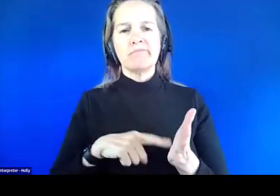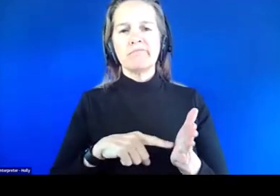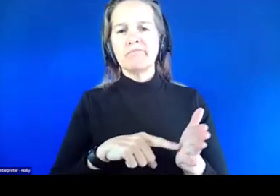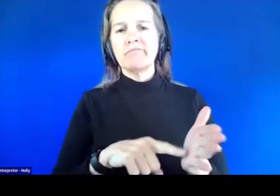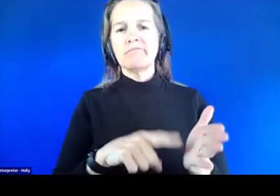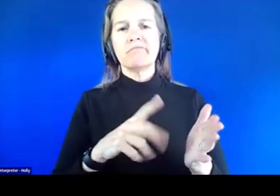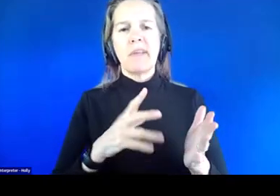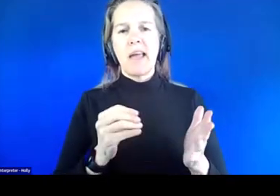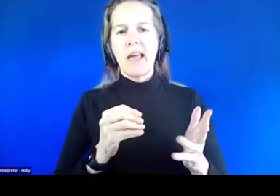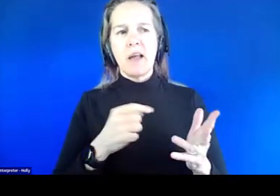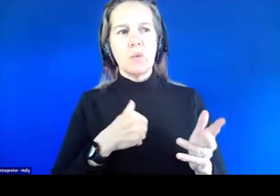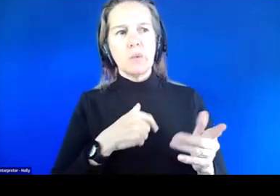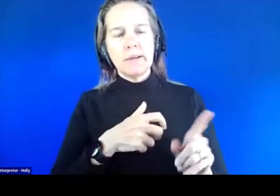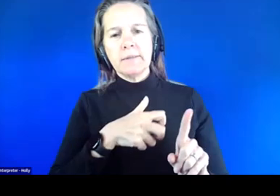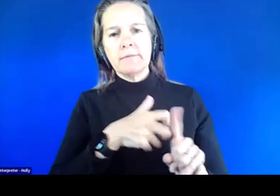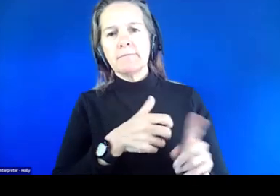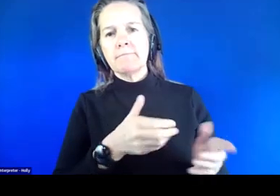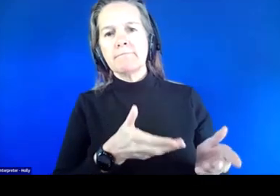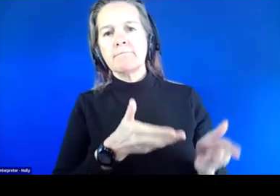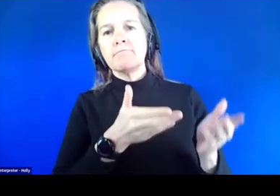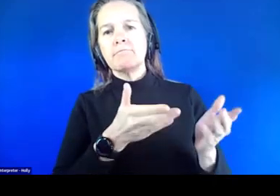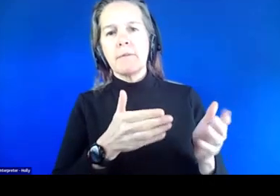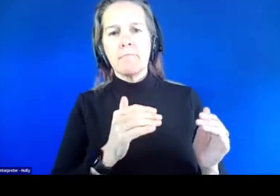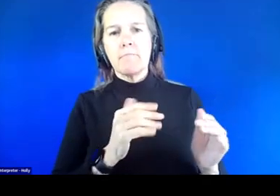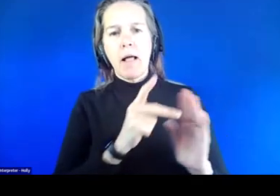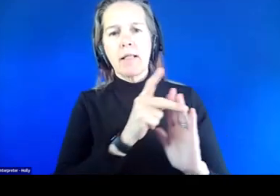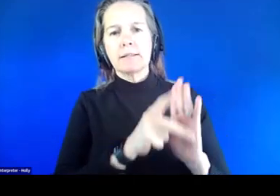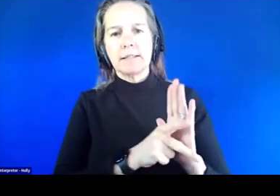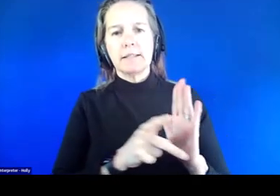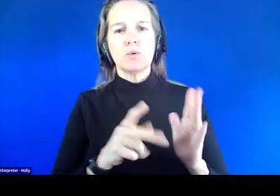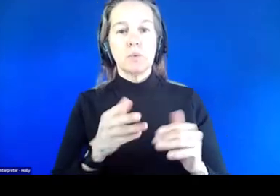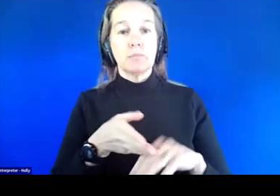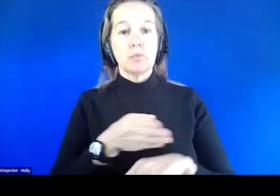to improve access to Medicaid, home and community